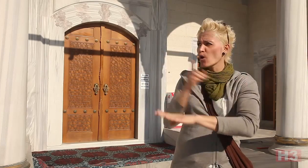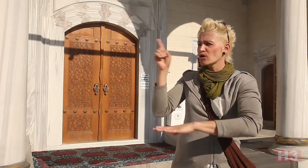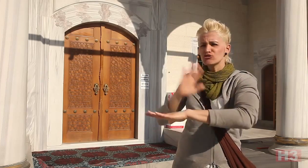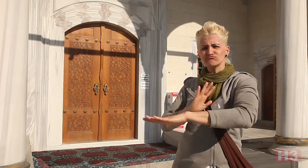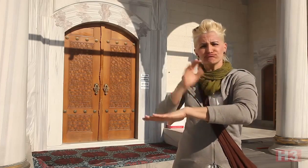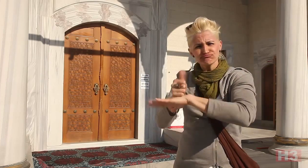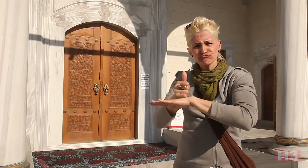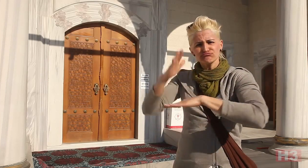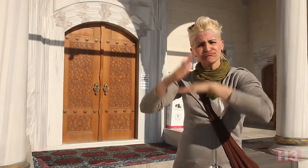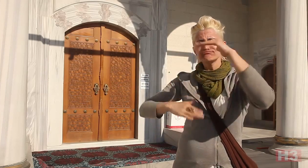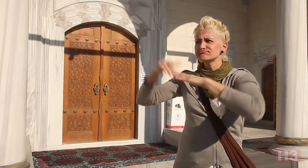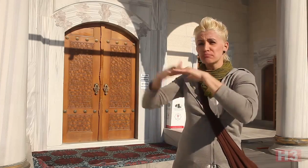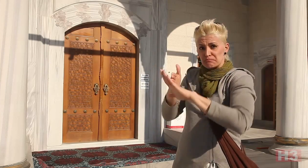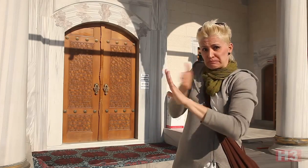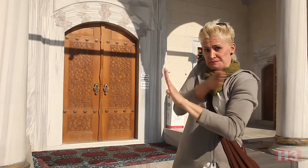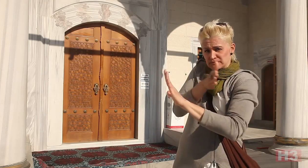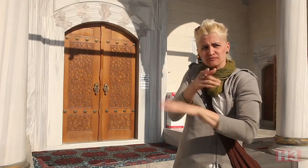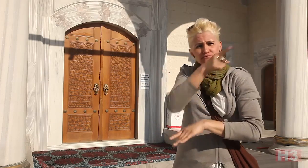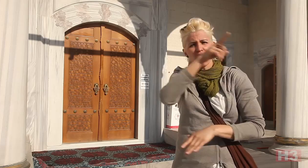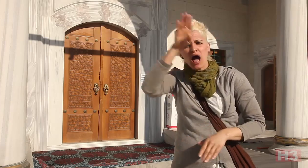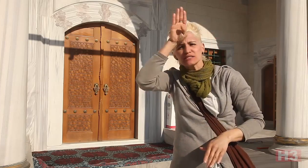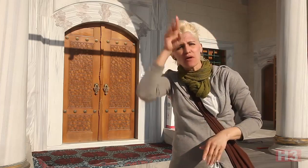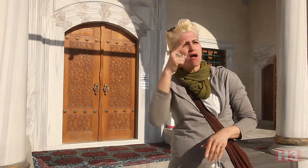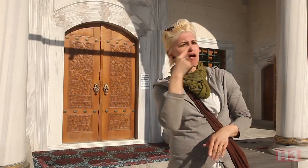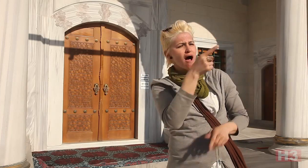Prior to the construction, the team liked the minarets in Istanbul.